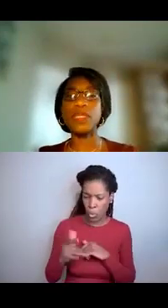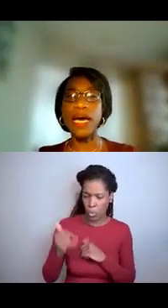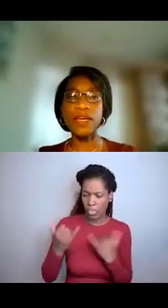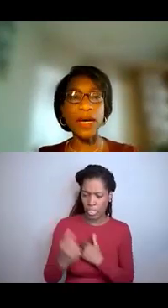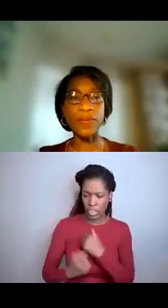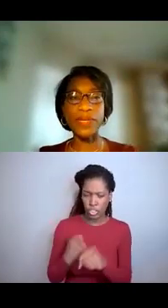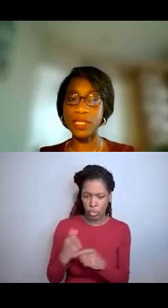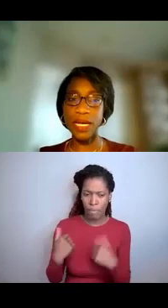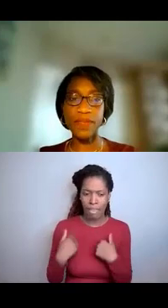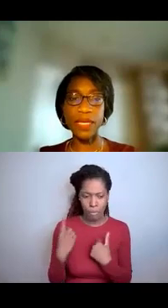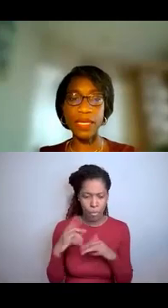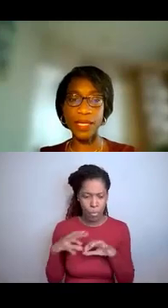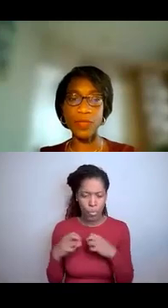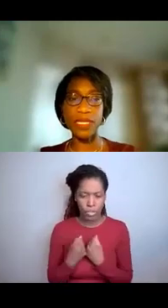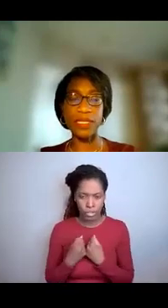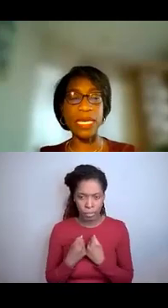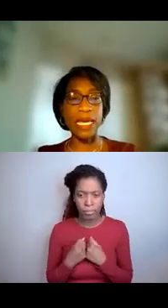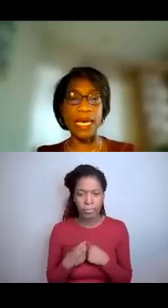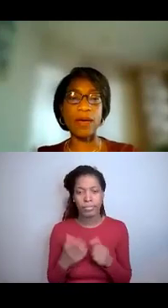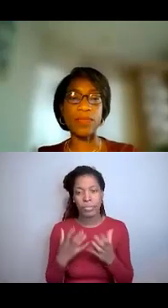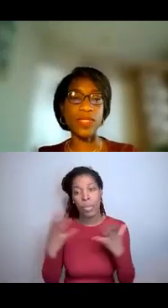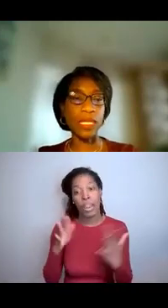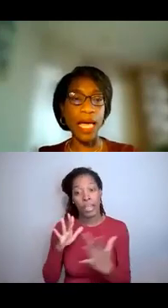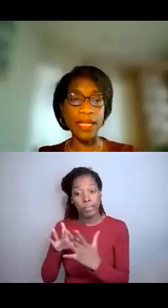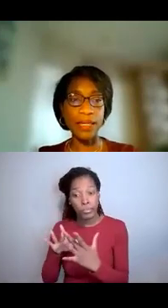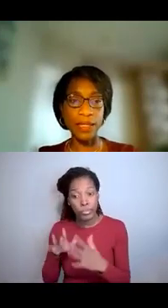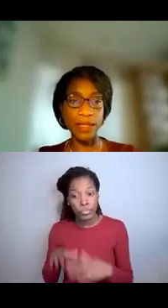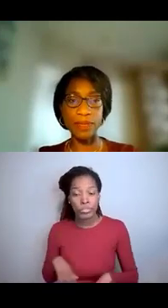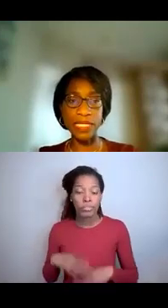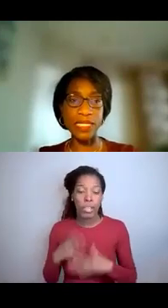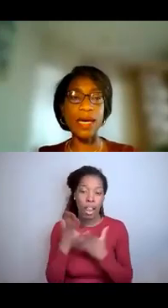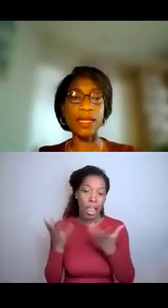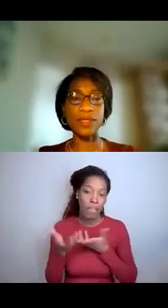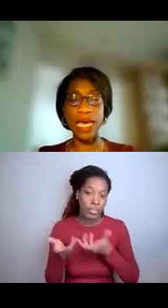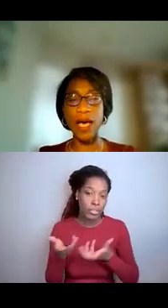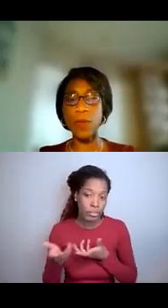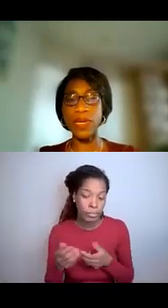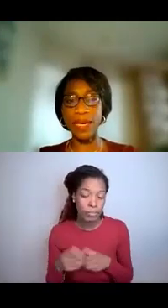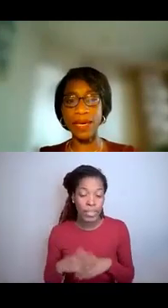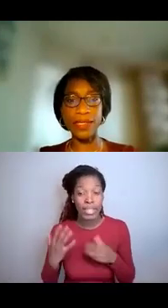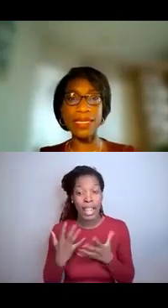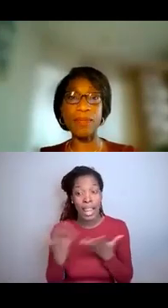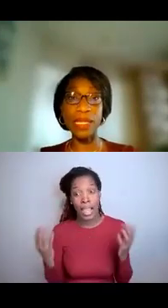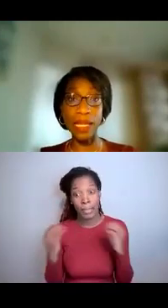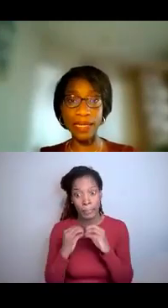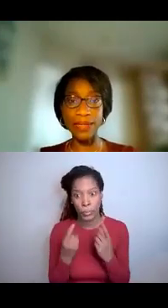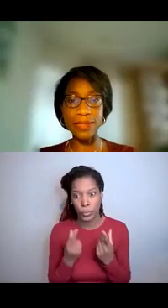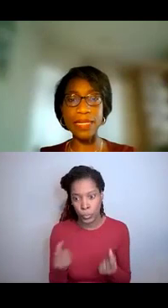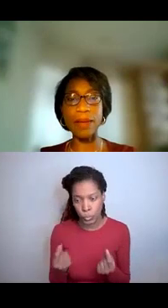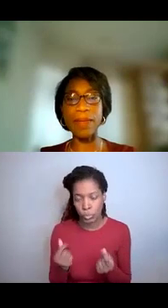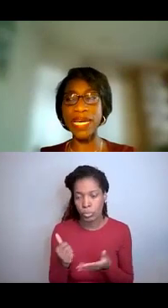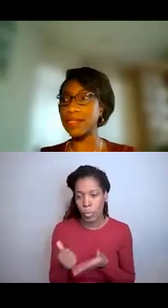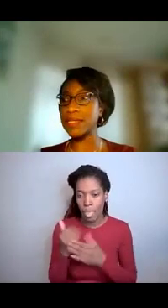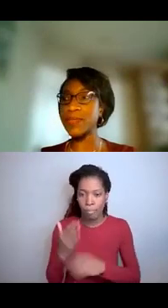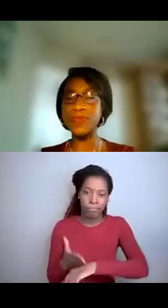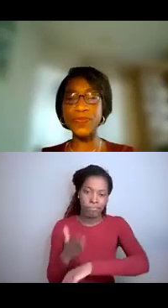So a lot of outreach, a lot of engagement. There's a lot that needs to be done to help enhance compliance mechanisms.